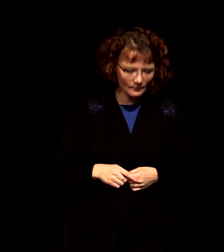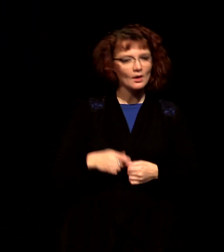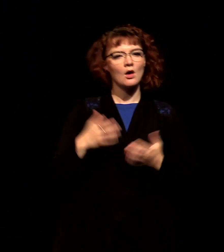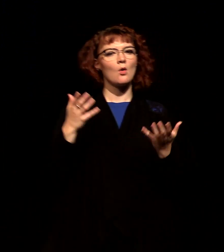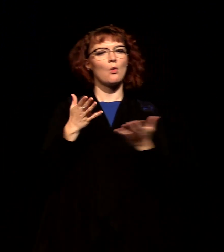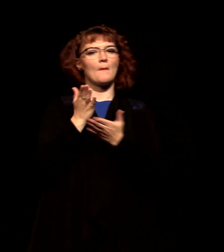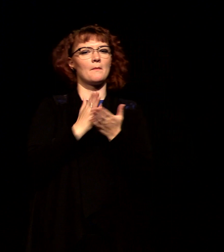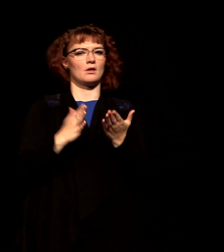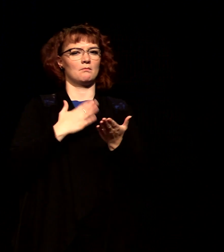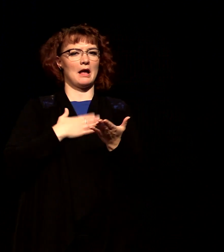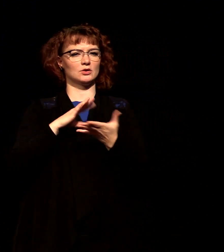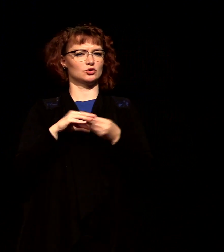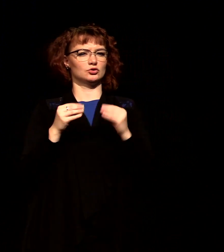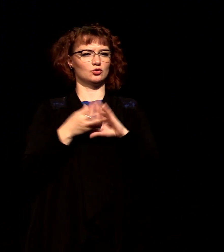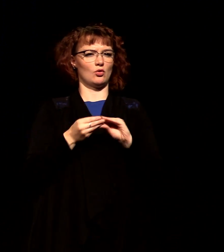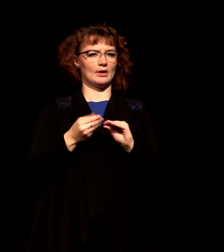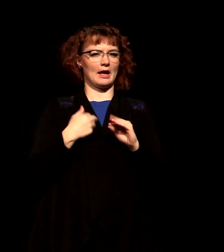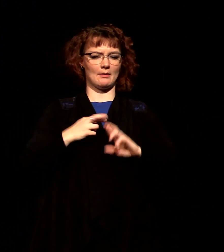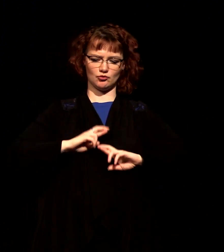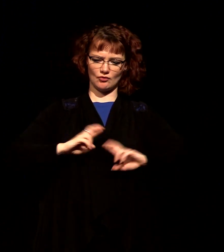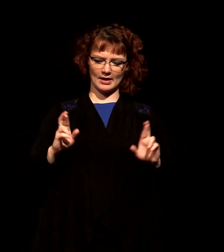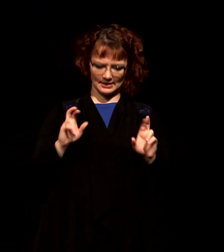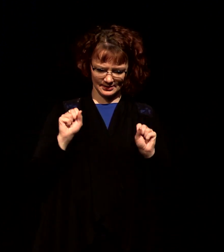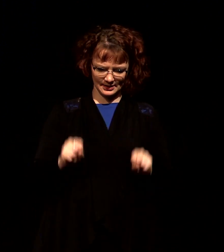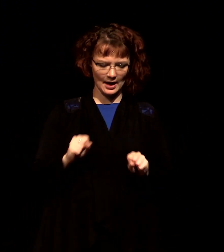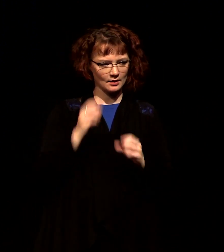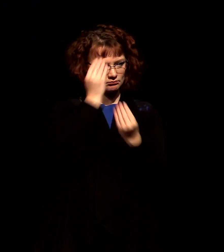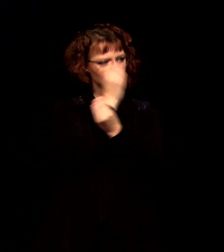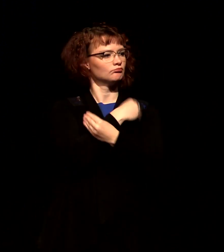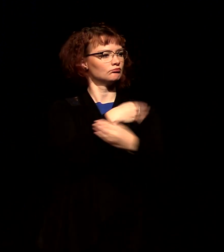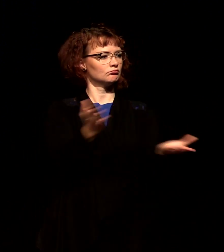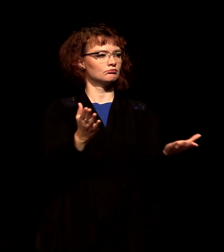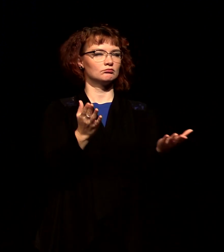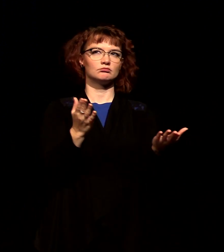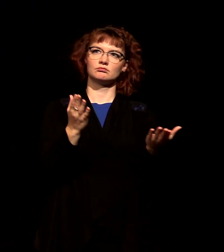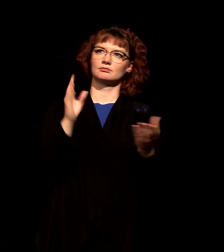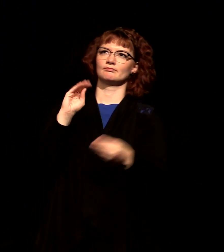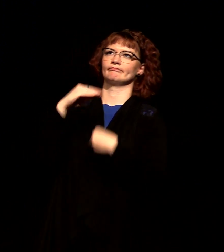cannot be told outside of God. But some of you are sitting in